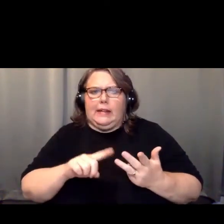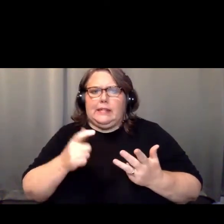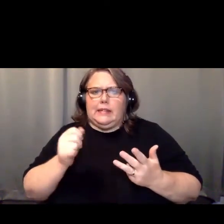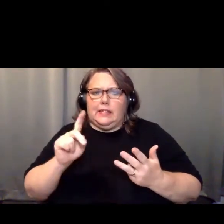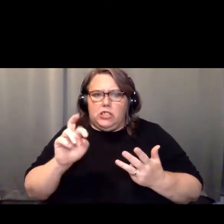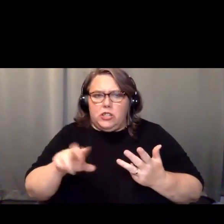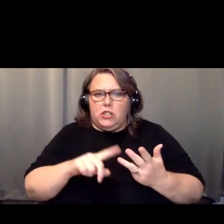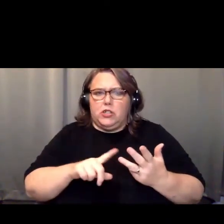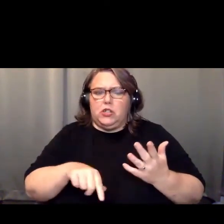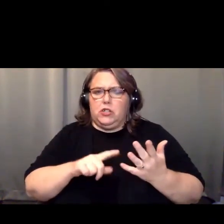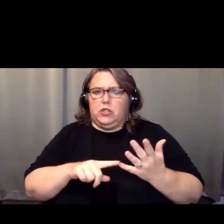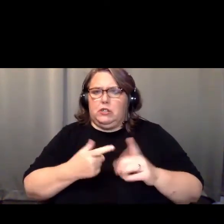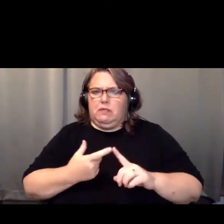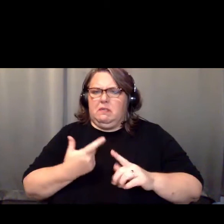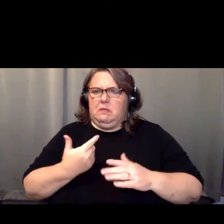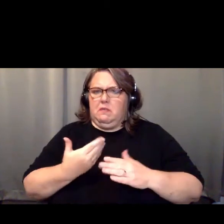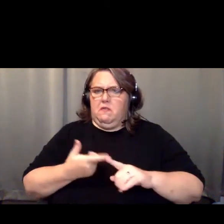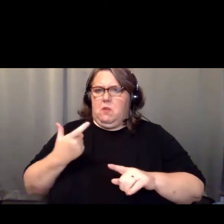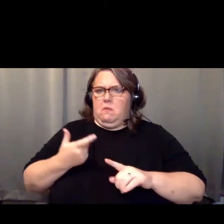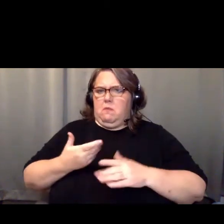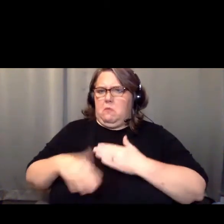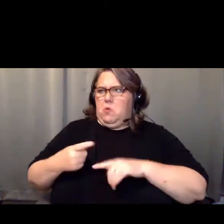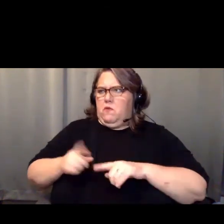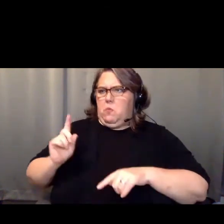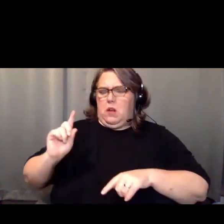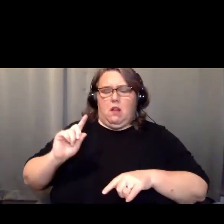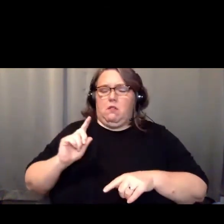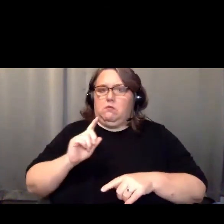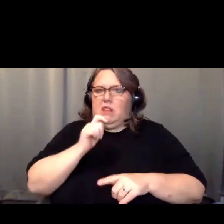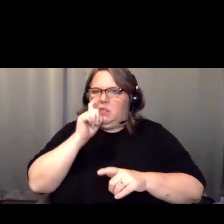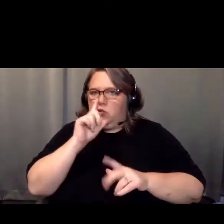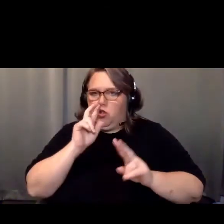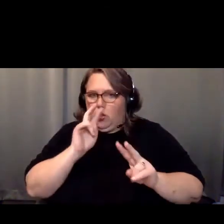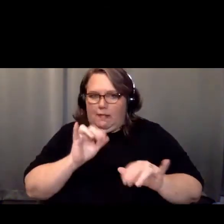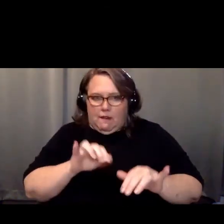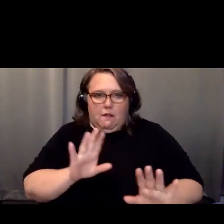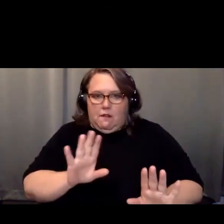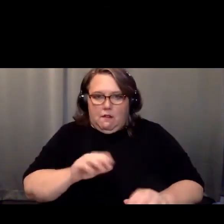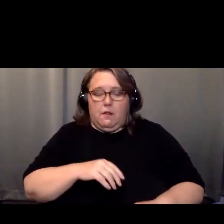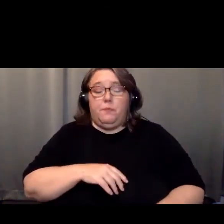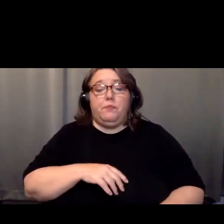gender or national origin. They're not supposed to look at someone's education level,